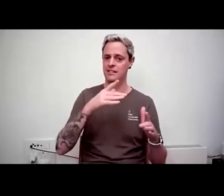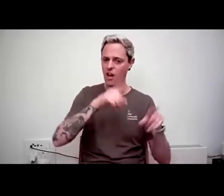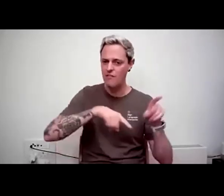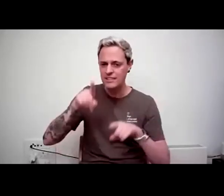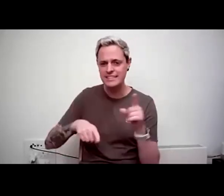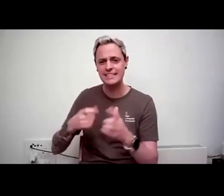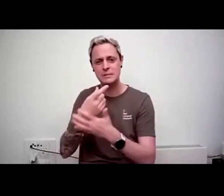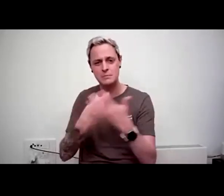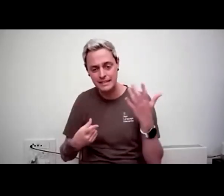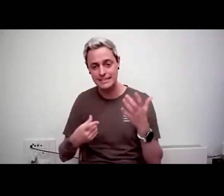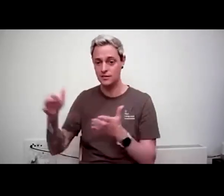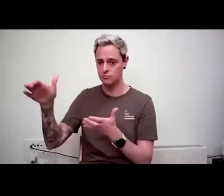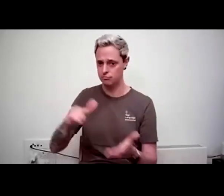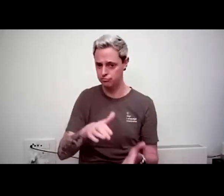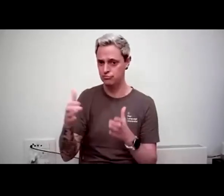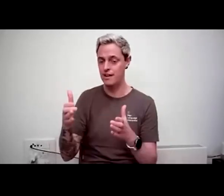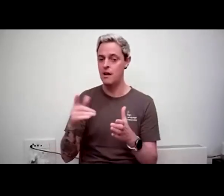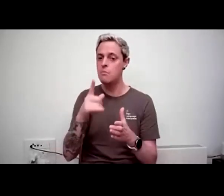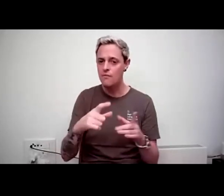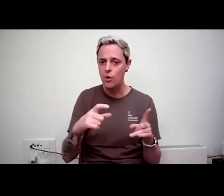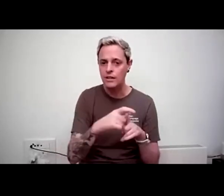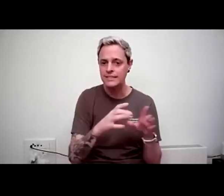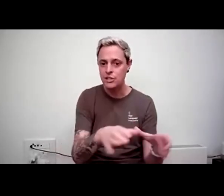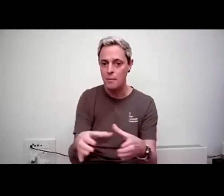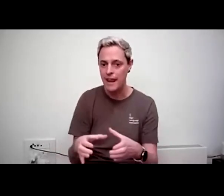On a denominational level, this is no longer really in question.